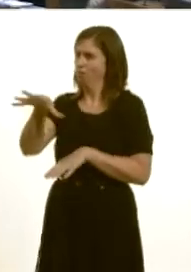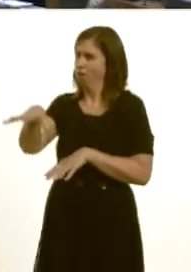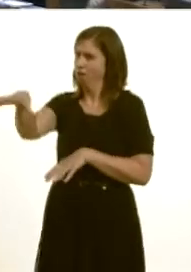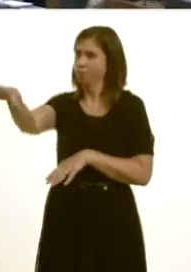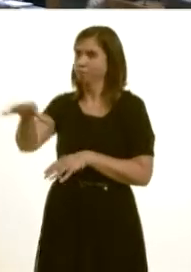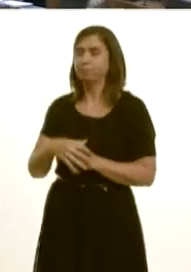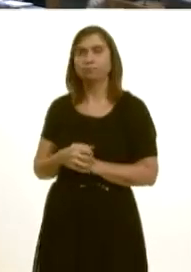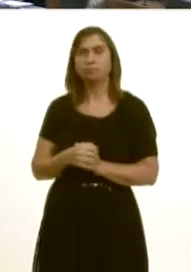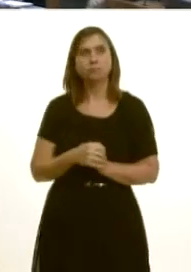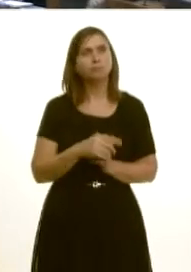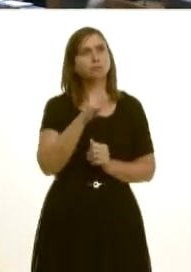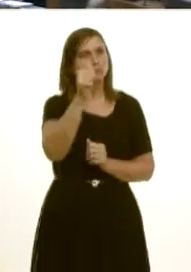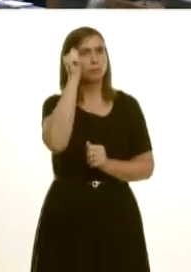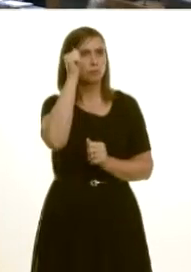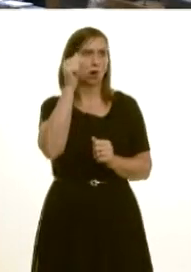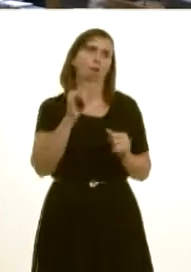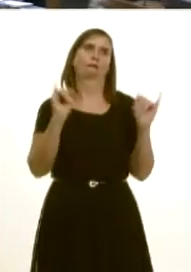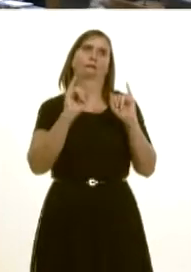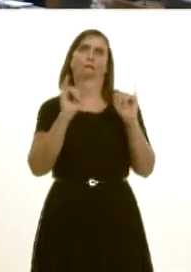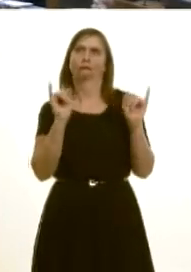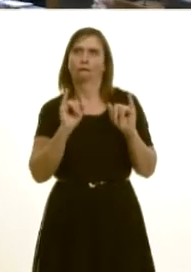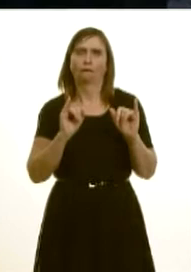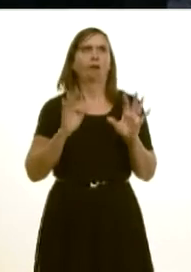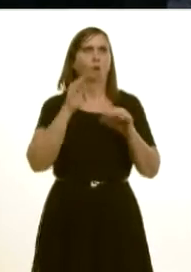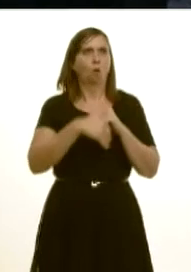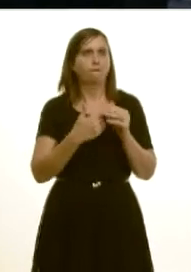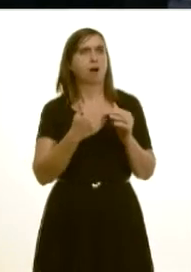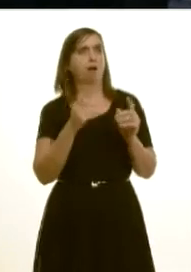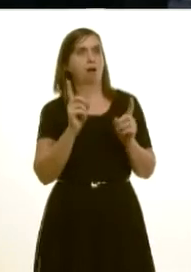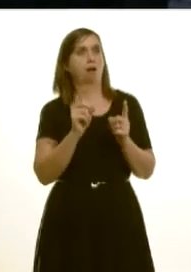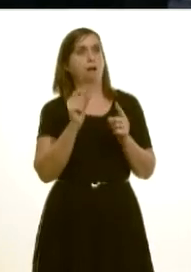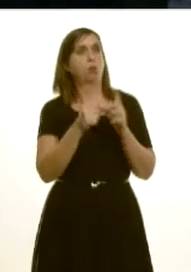the controversy around the closure of junction 41 in Port Talbot at peak times and the impact